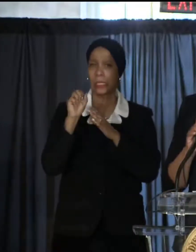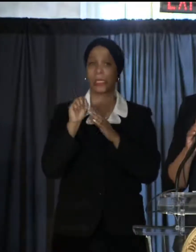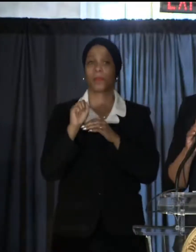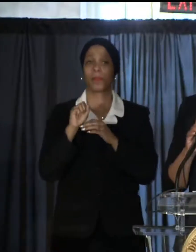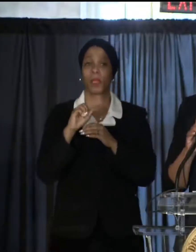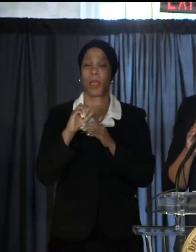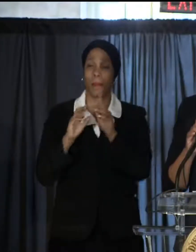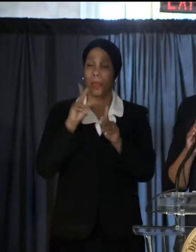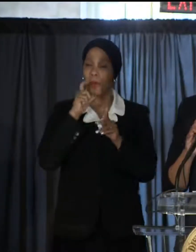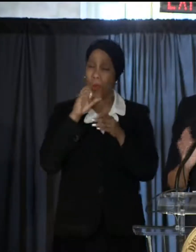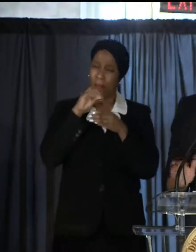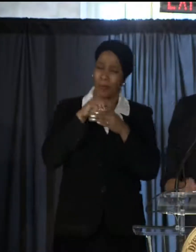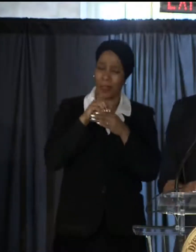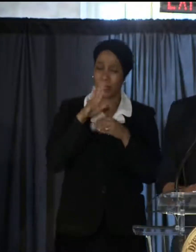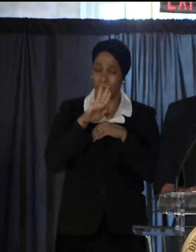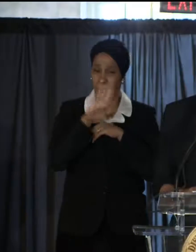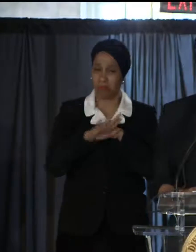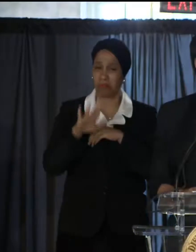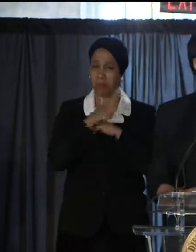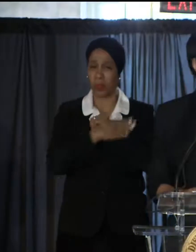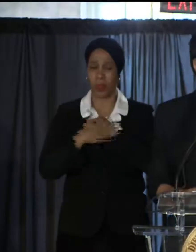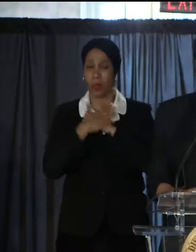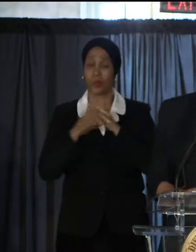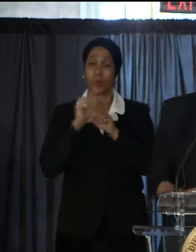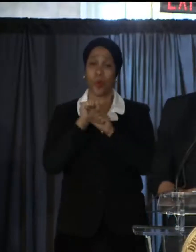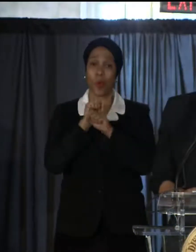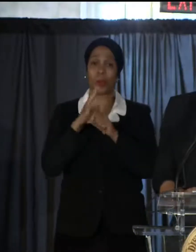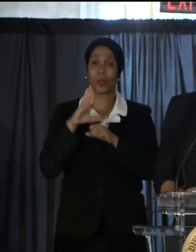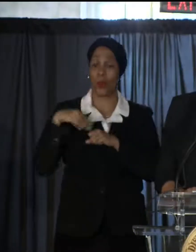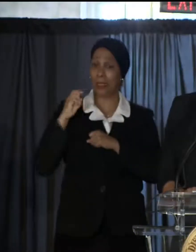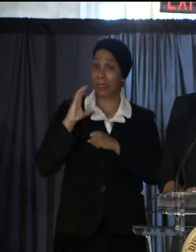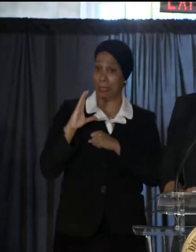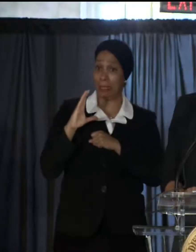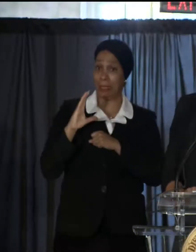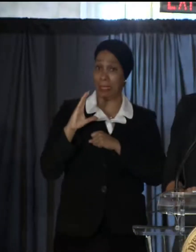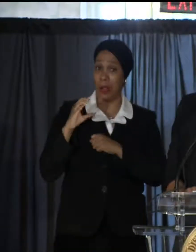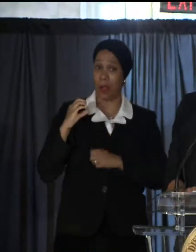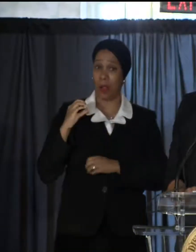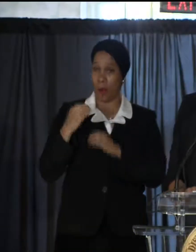ACROSS THE COUNTRY AND WORK WITH THEIR WASHINGTON, D.C. OFFICES.